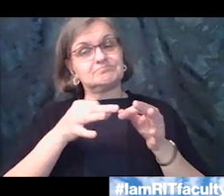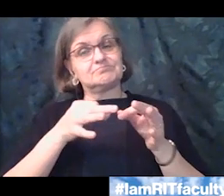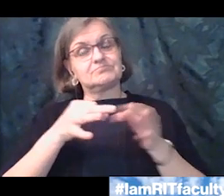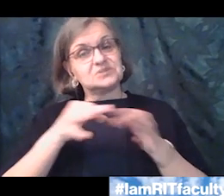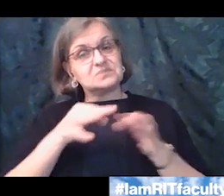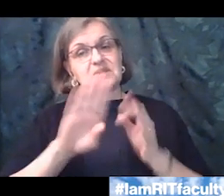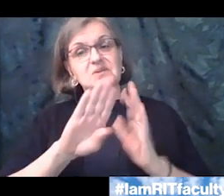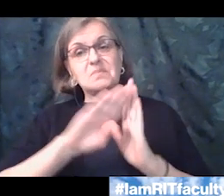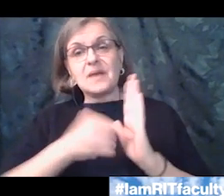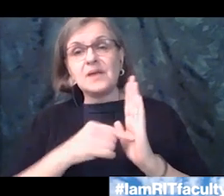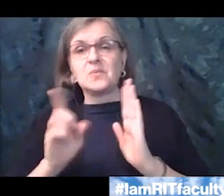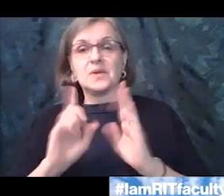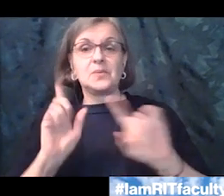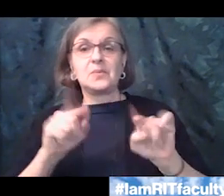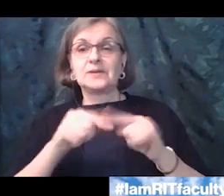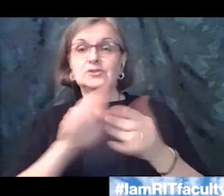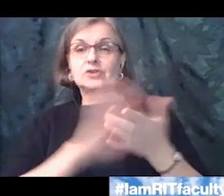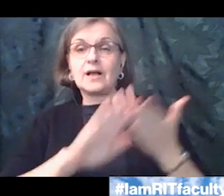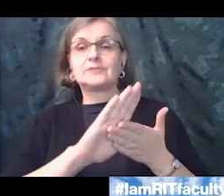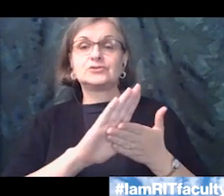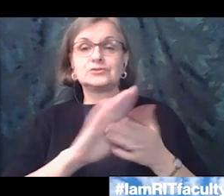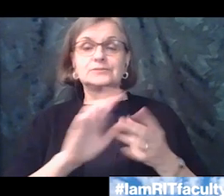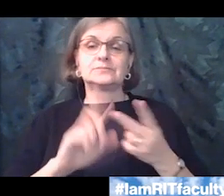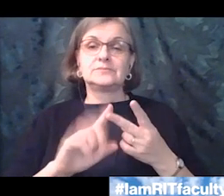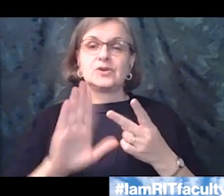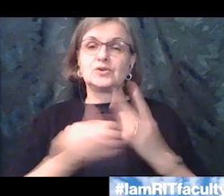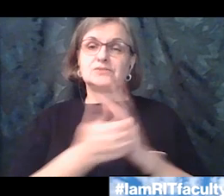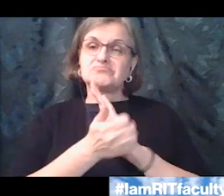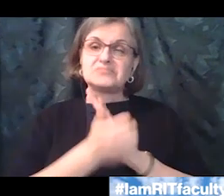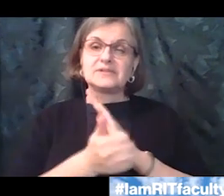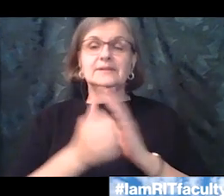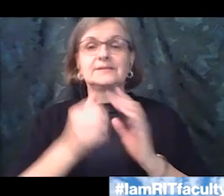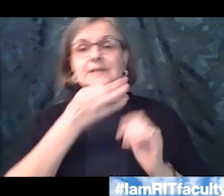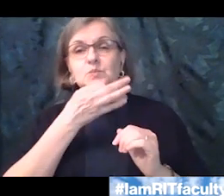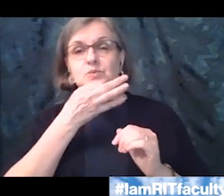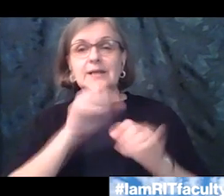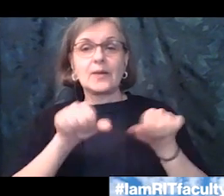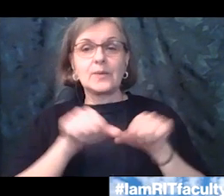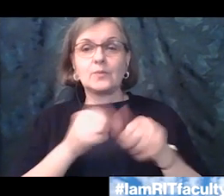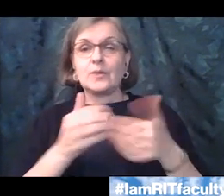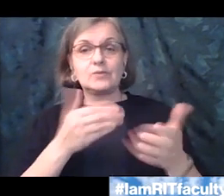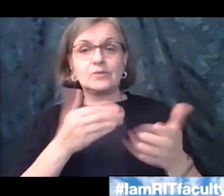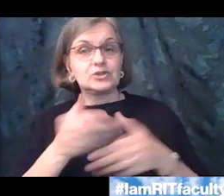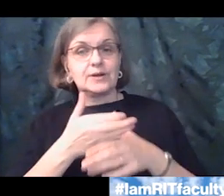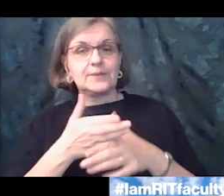you attended school, your areas of expertise, and anything else you'd like to share. Thank you, Donathan.